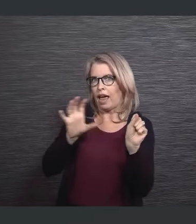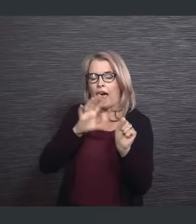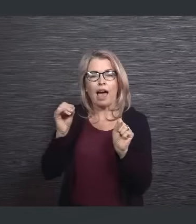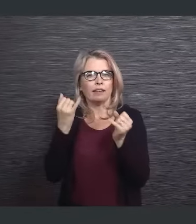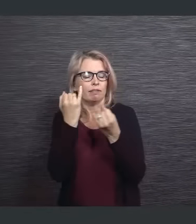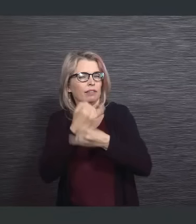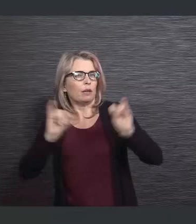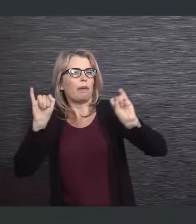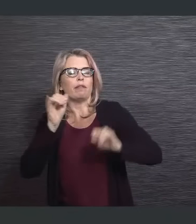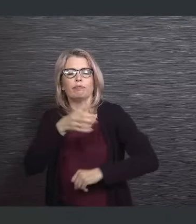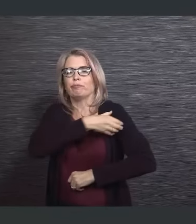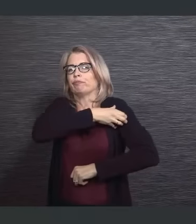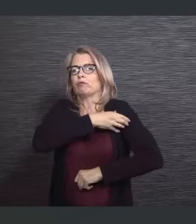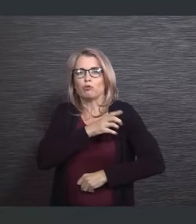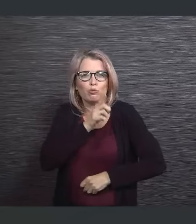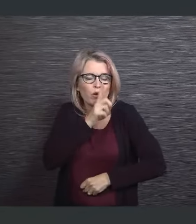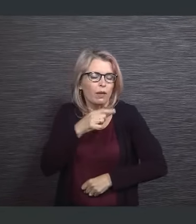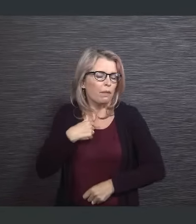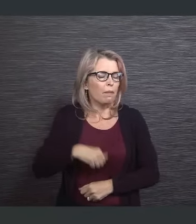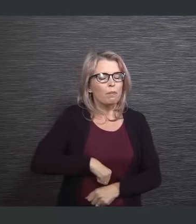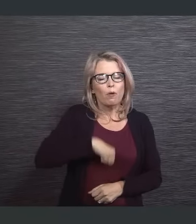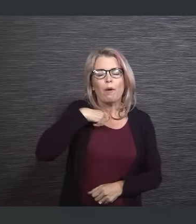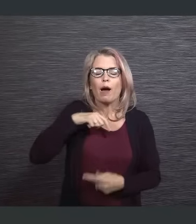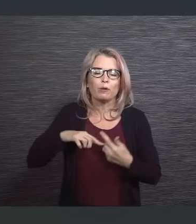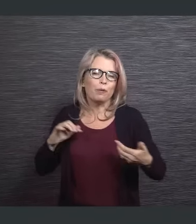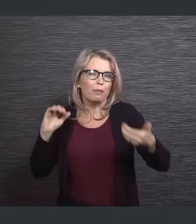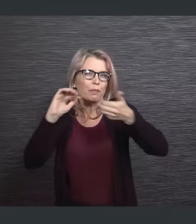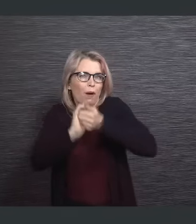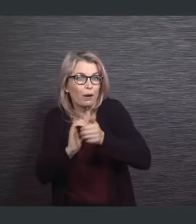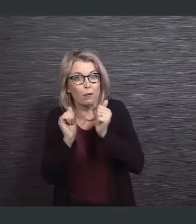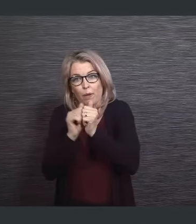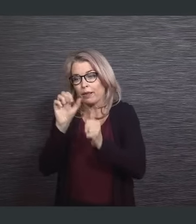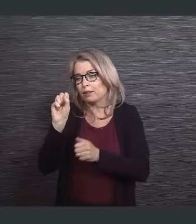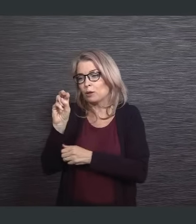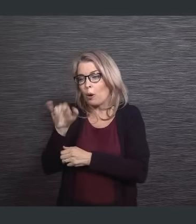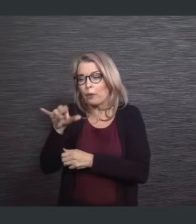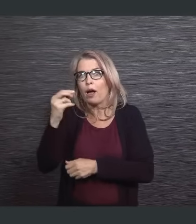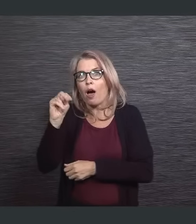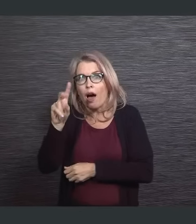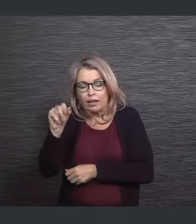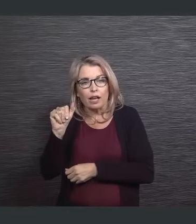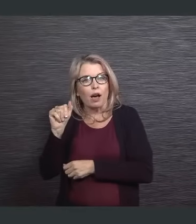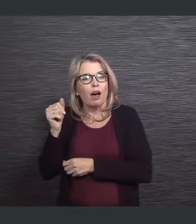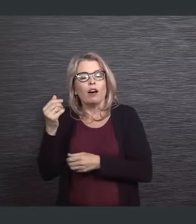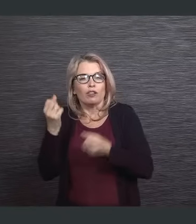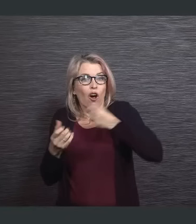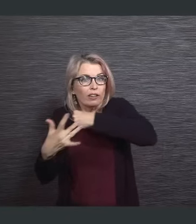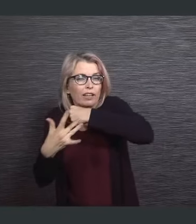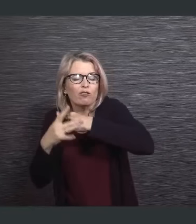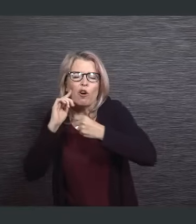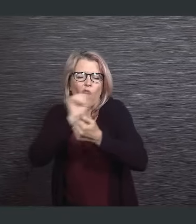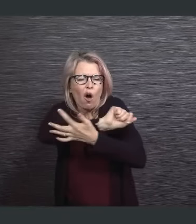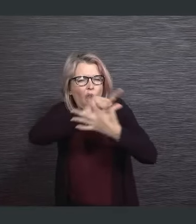And we're super proud to be partnered with Sony Honda Mobility for all of those aspects of the Snapdragon